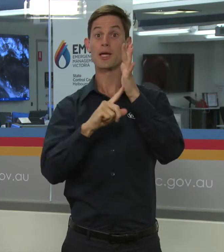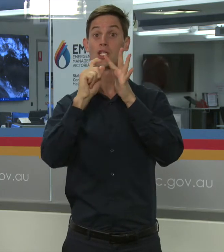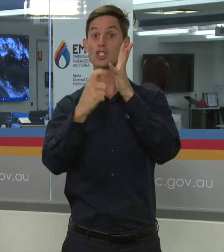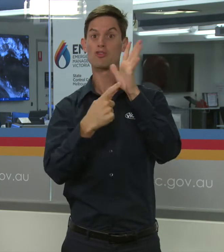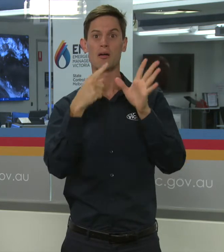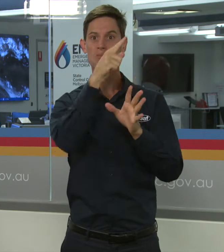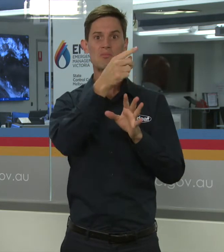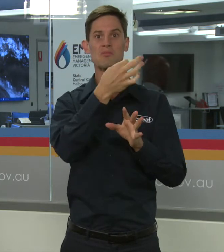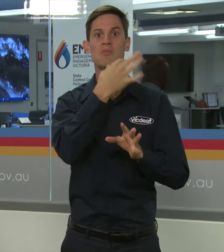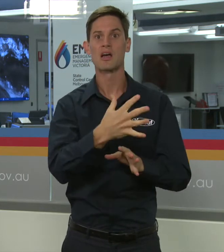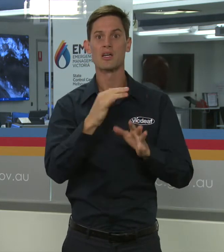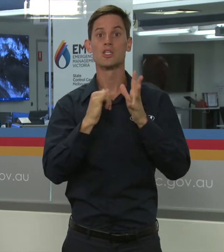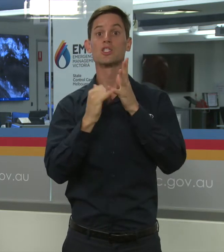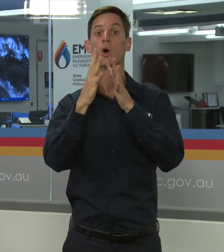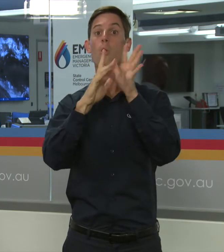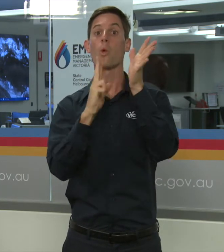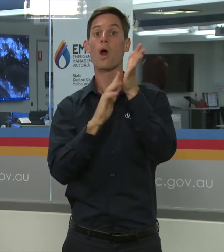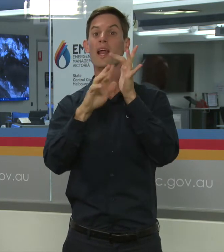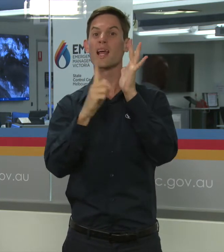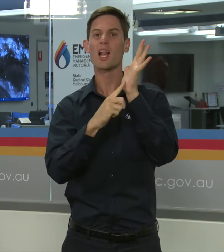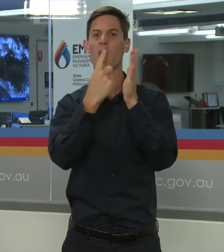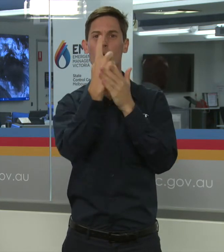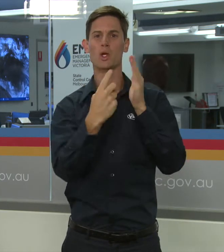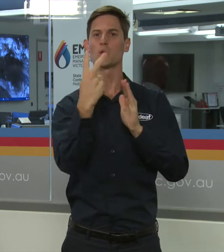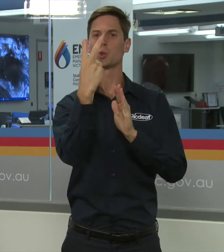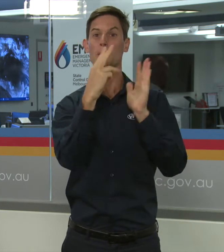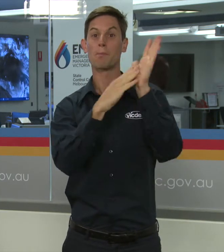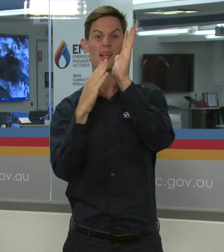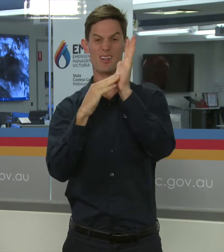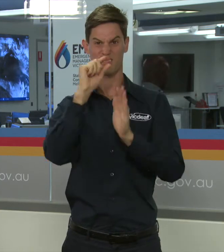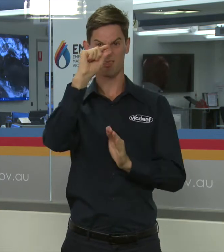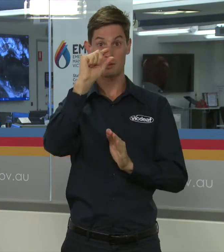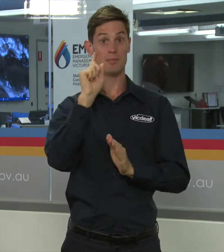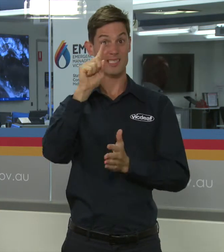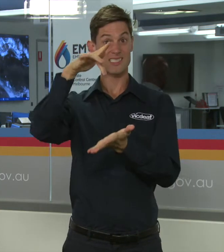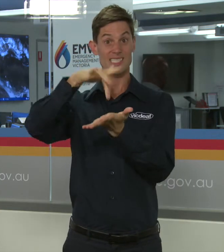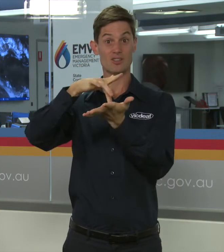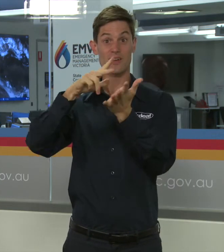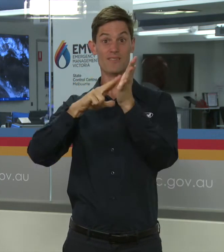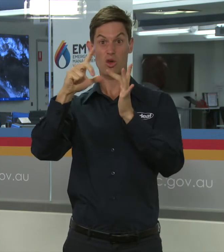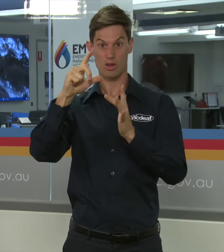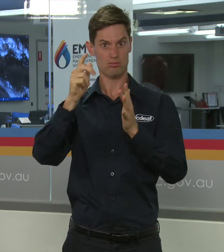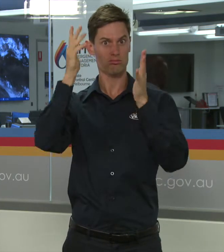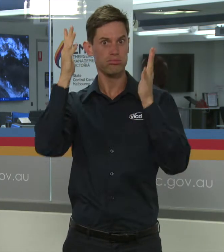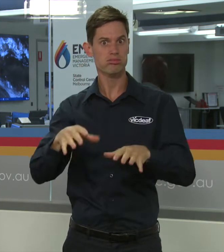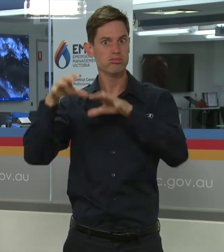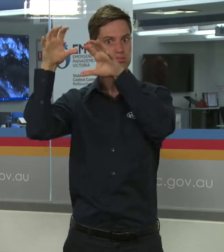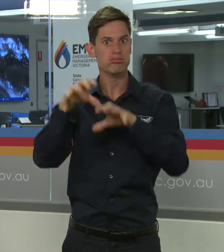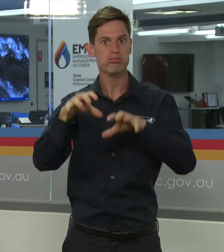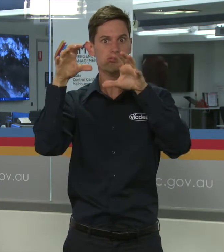In Swan Hill 2mm has been recorded. But through central Victoria there’s been 25-30mm of rain in what is a very short period